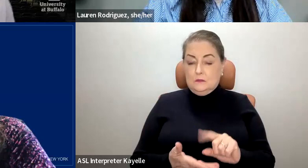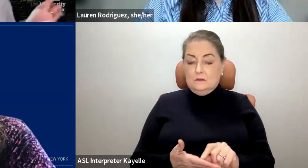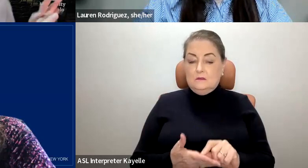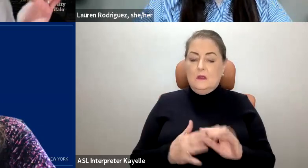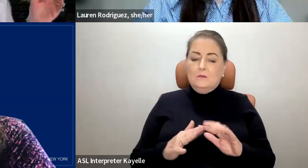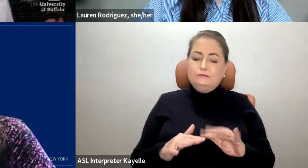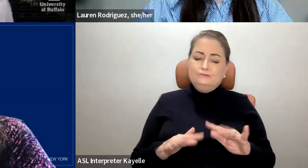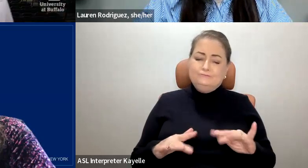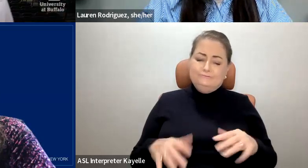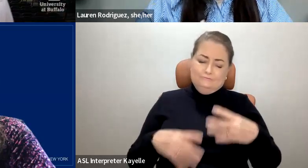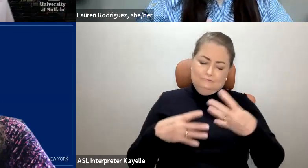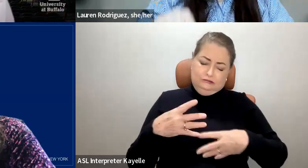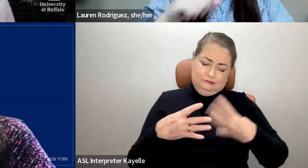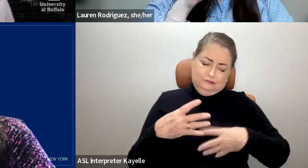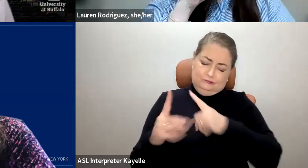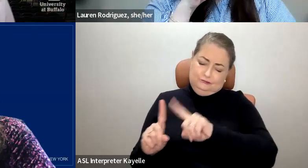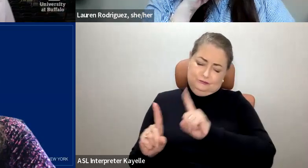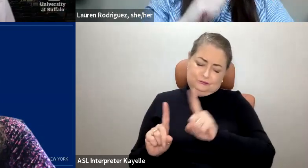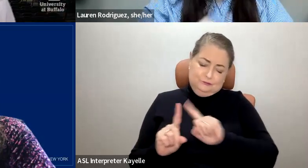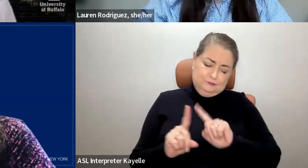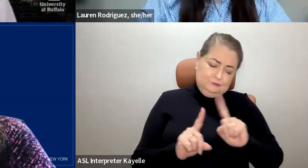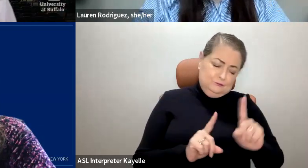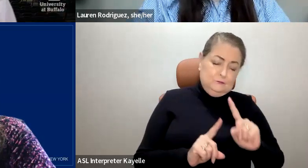it's really a wide range of possible tools, where in the